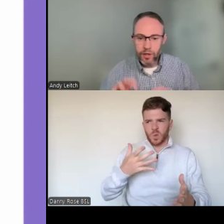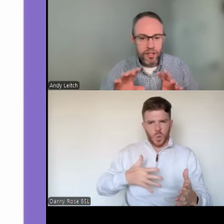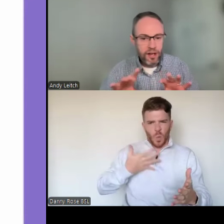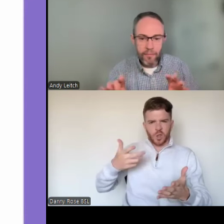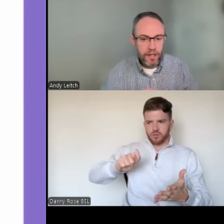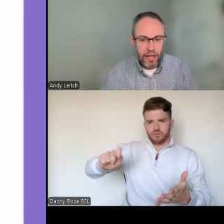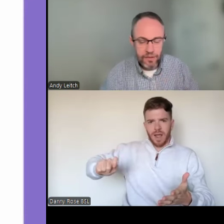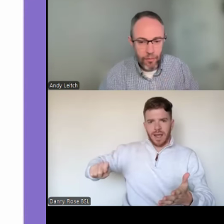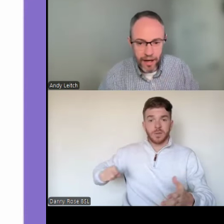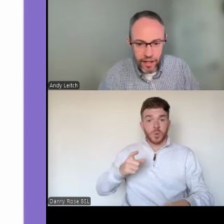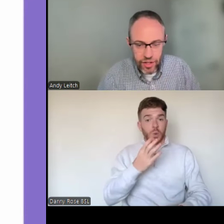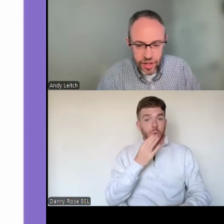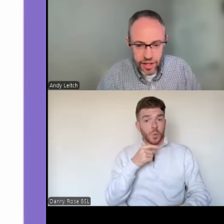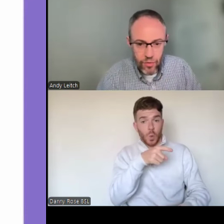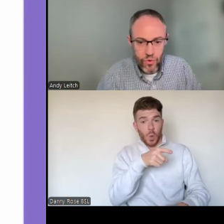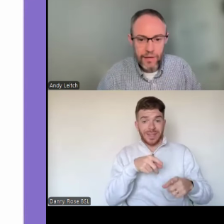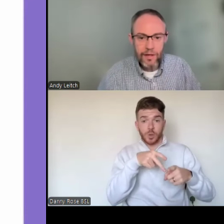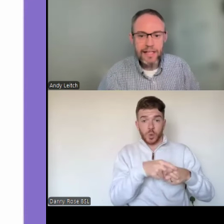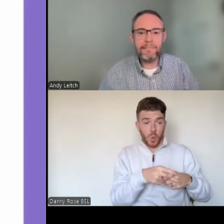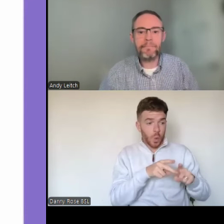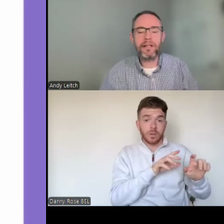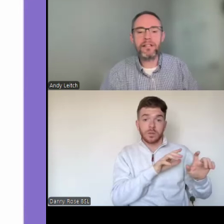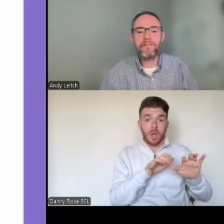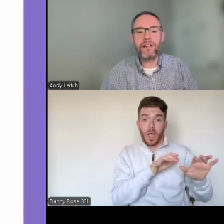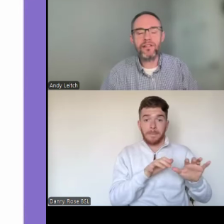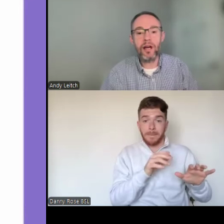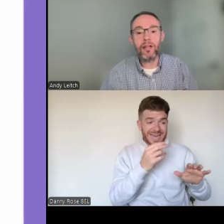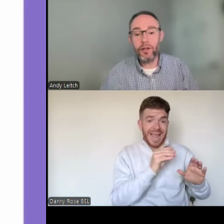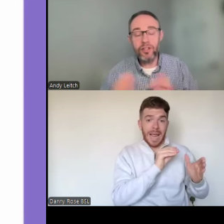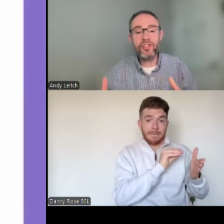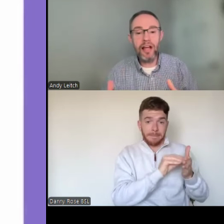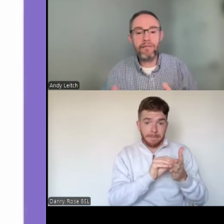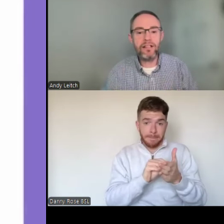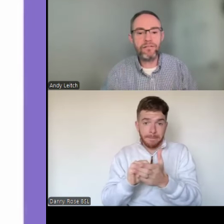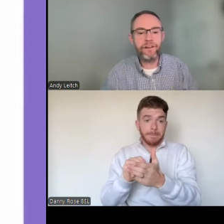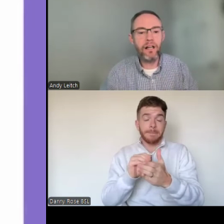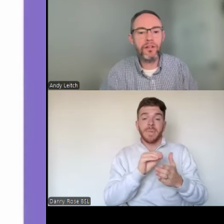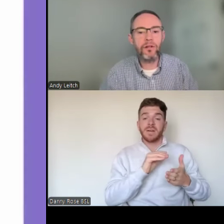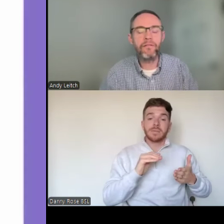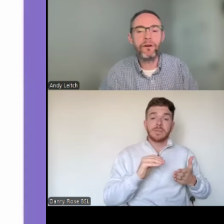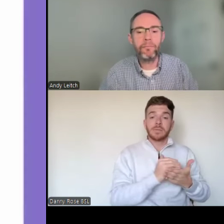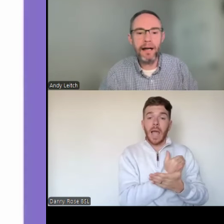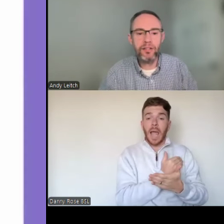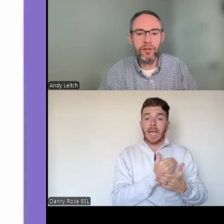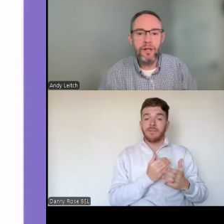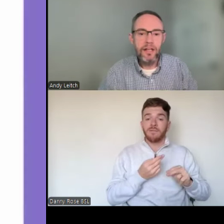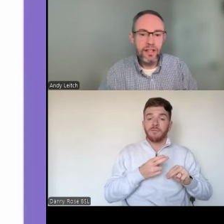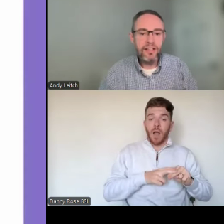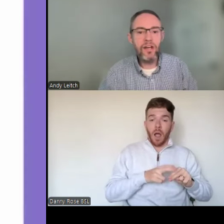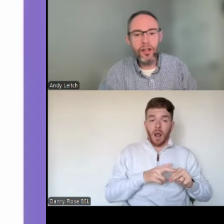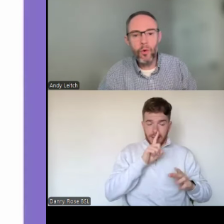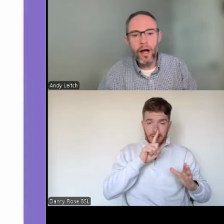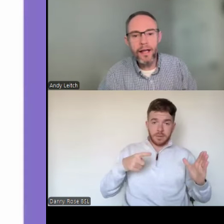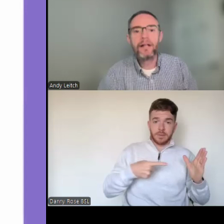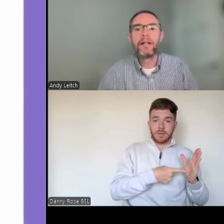You can type in the names of your pages into a really, really simple interface, and then you can save that as a file that you can refer back to. That's the other way.